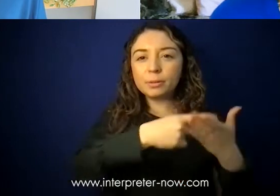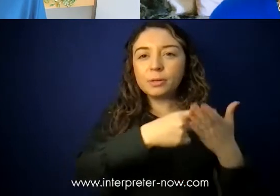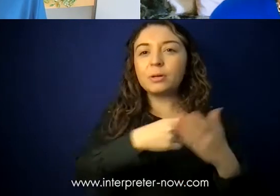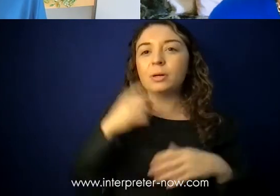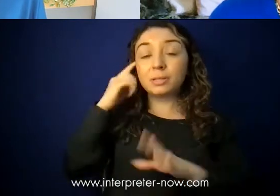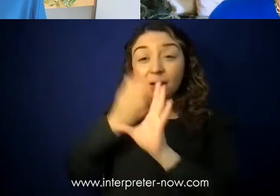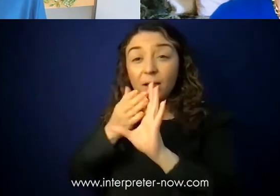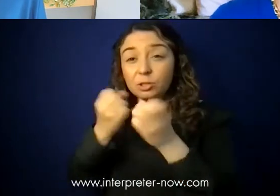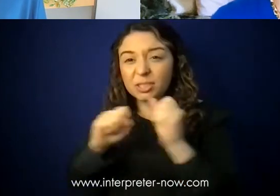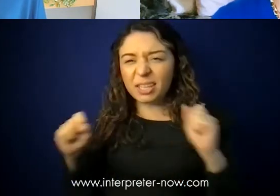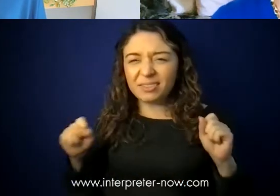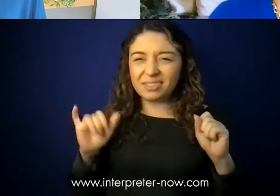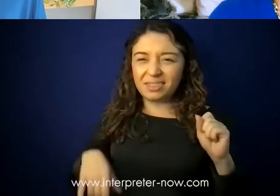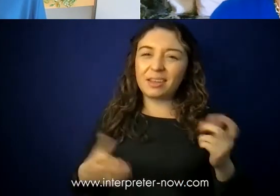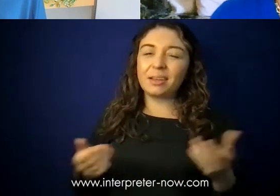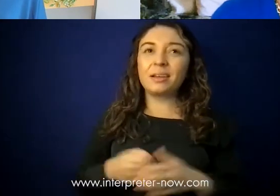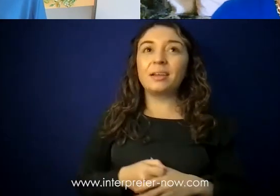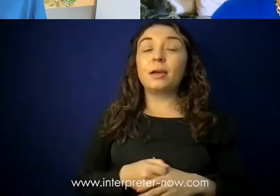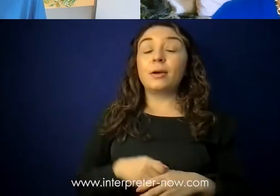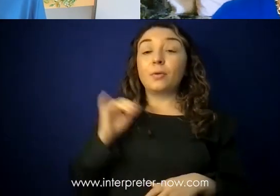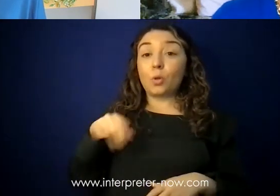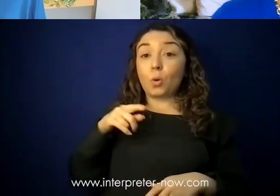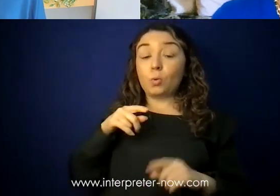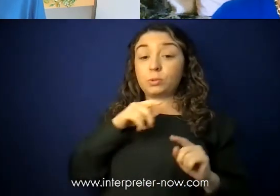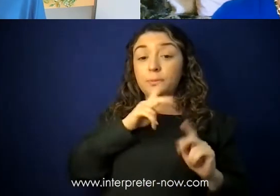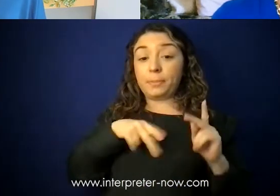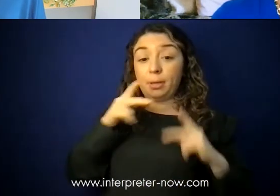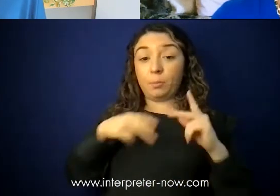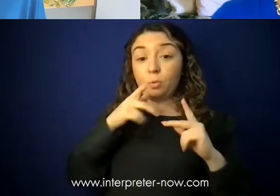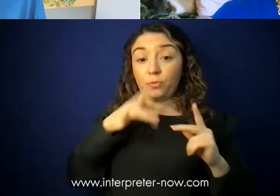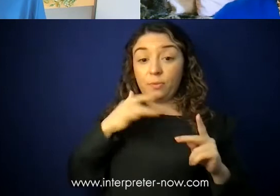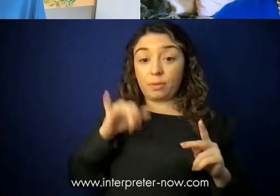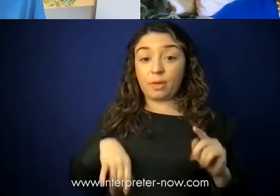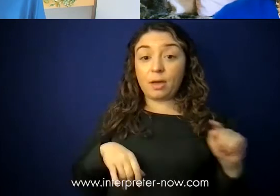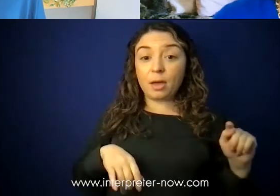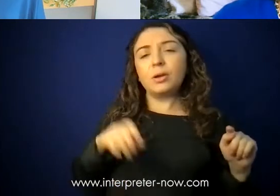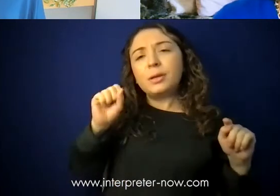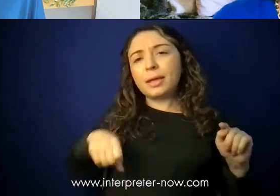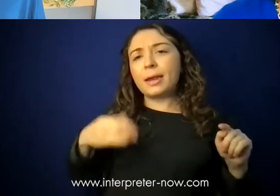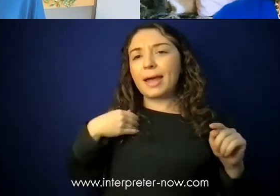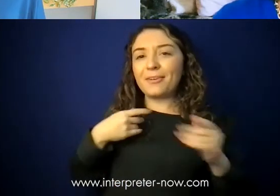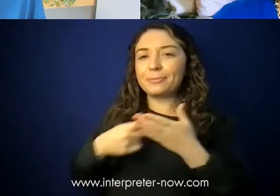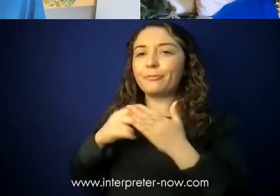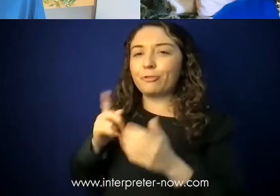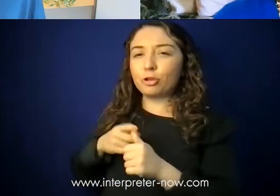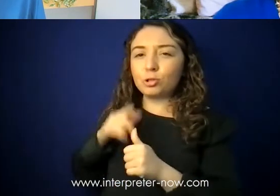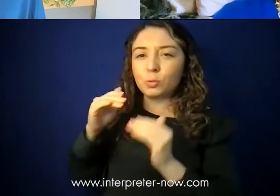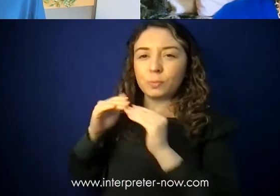For those folks, I would say you may wish to have a conversation with your peers and your closest allies first.